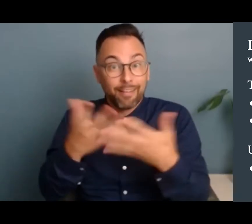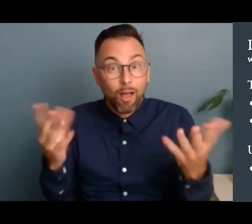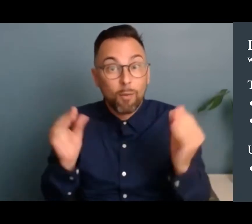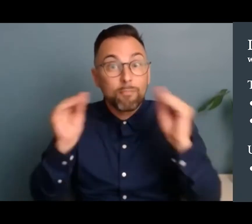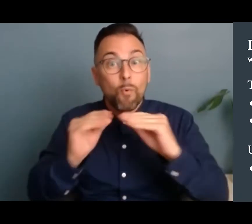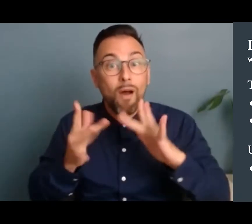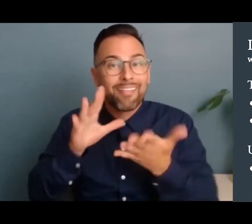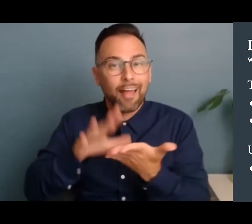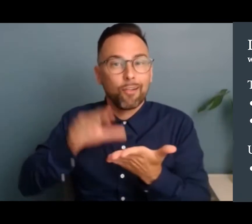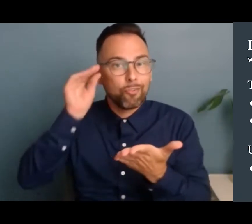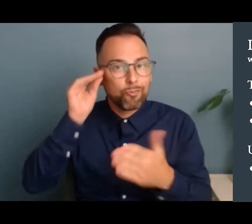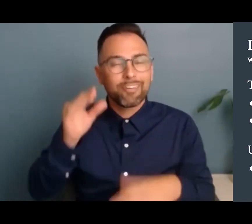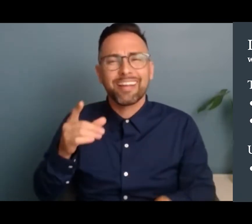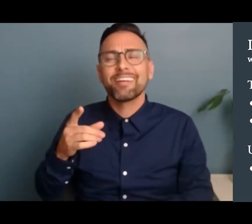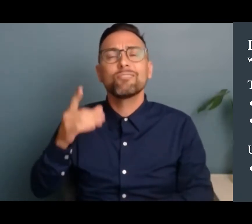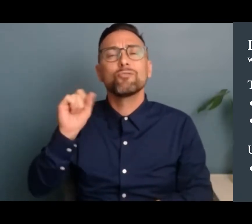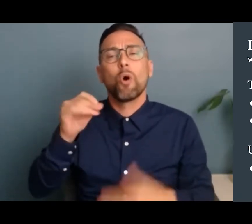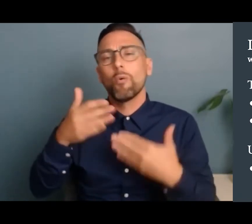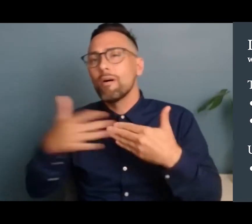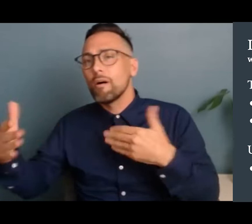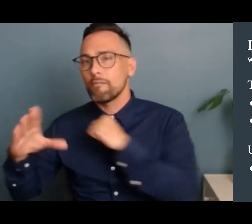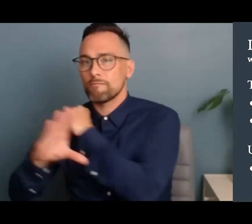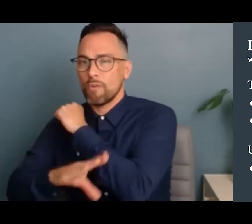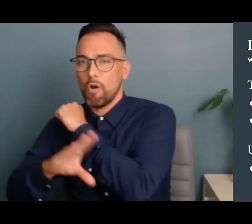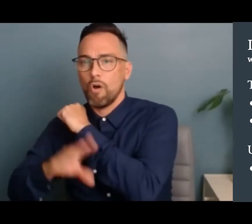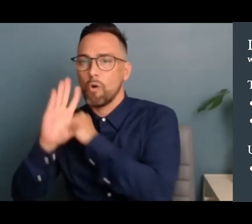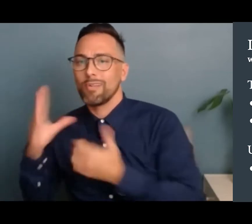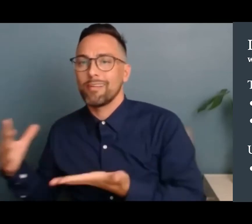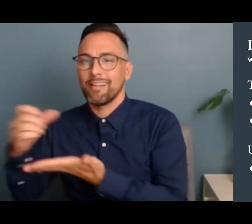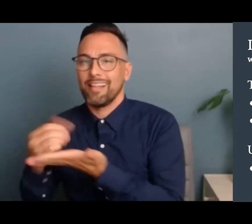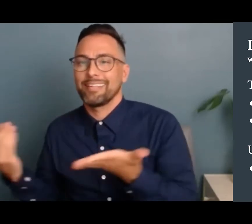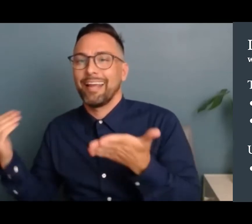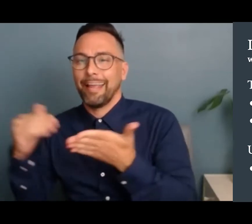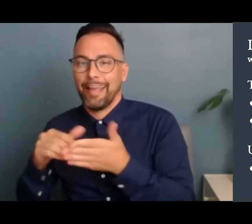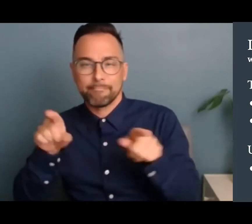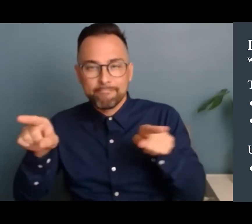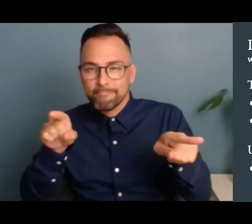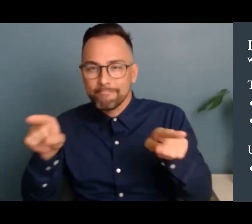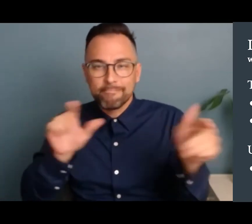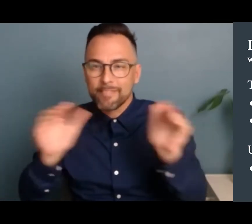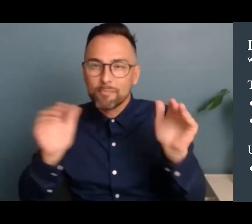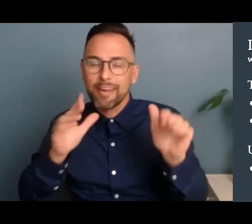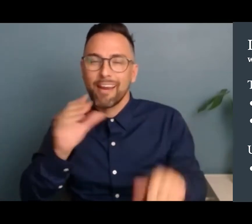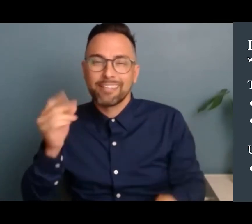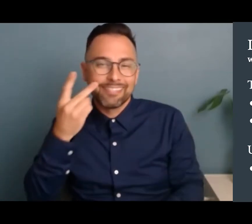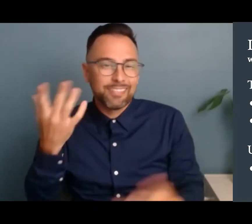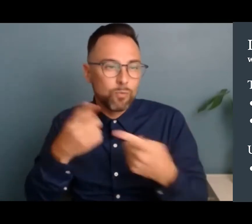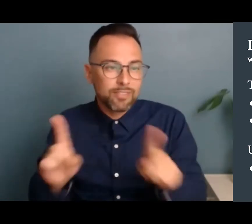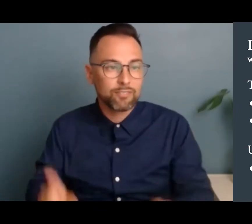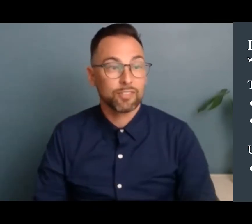and we've seen a lot more online education opportunities. In the fall we'll be collecting data to be able to make a comparison and see